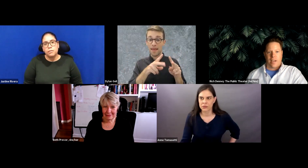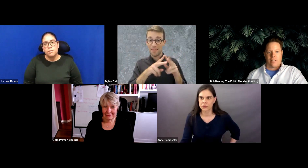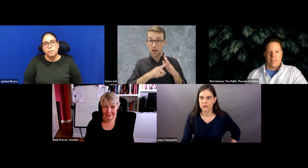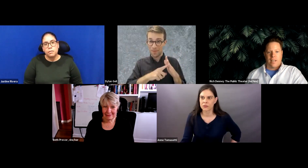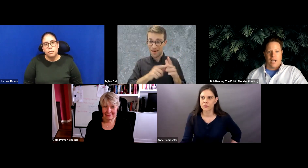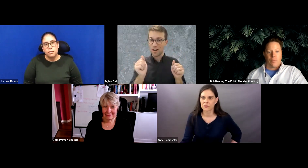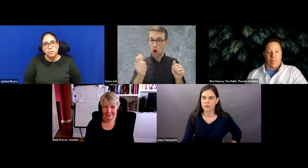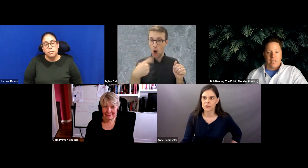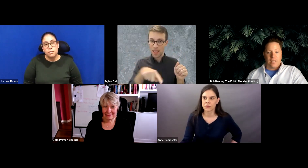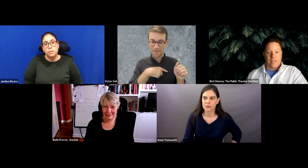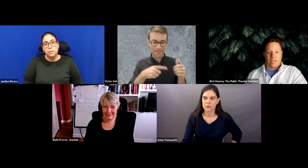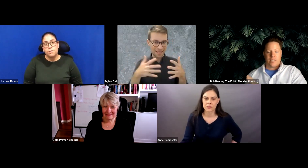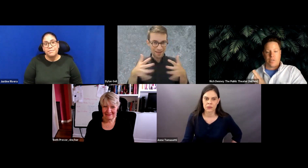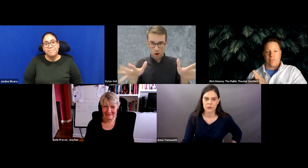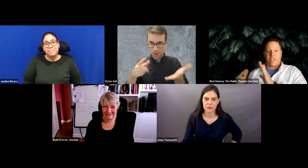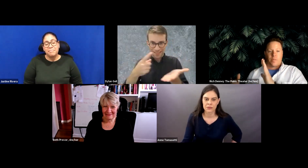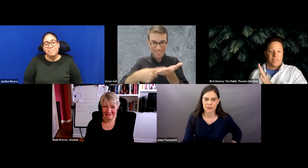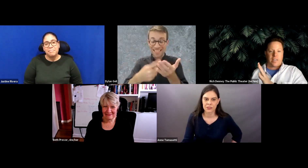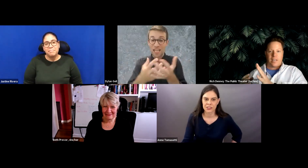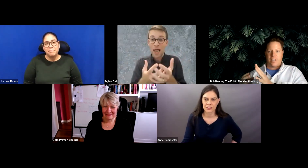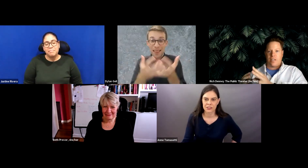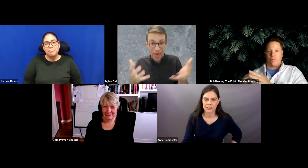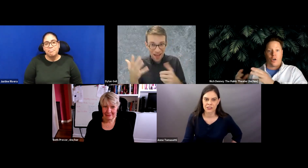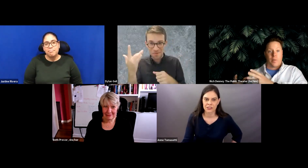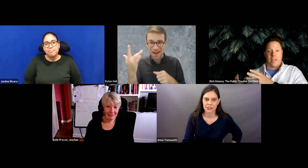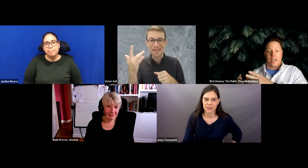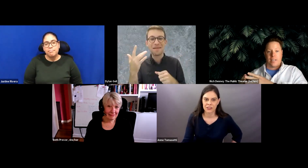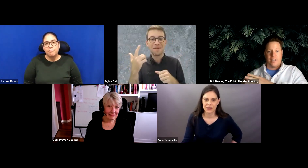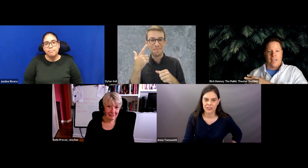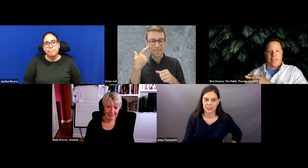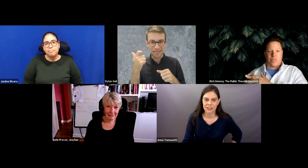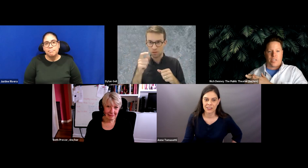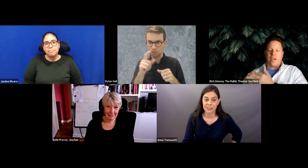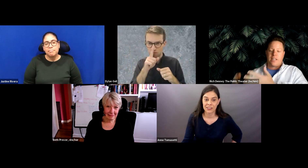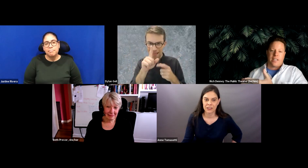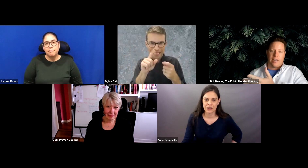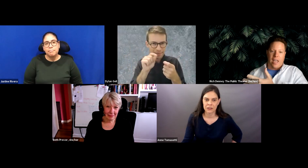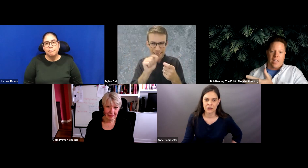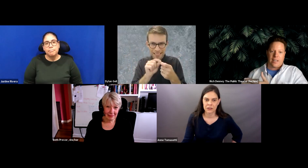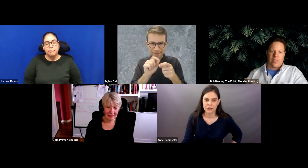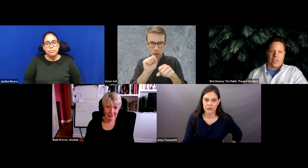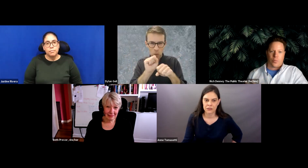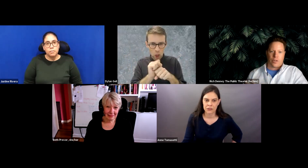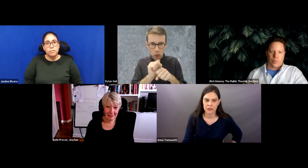about repeatedly, because there was very specific work being done. And this was how detailed Anne and the interpreters were